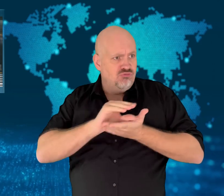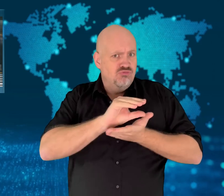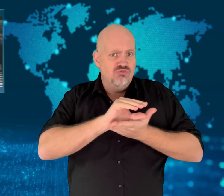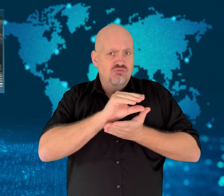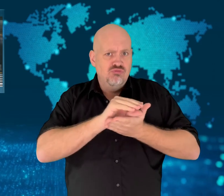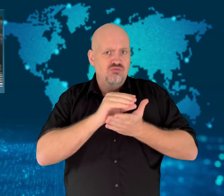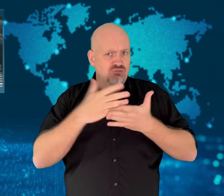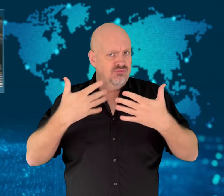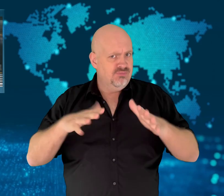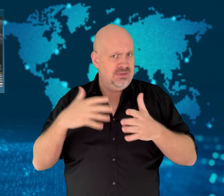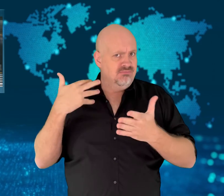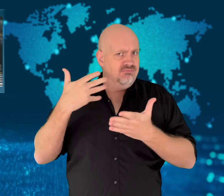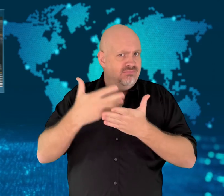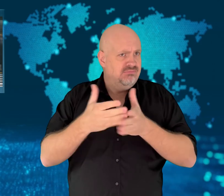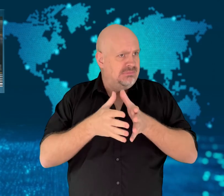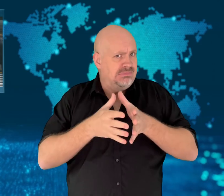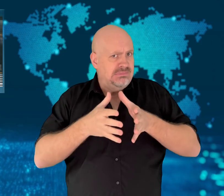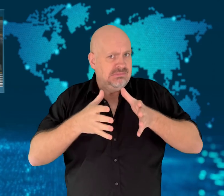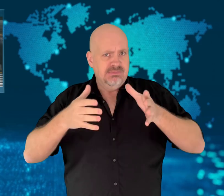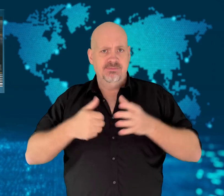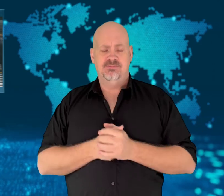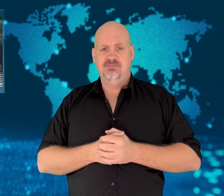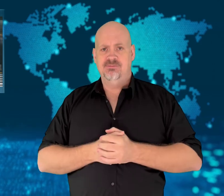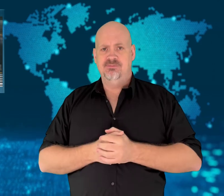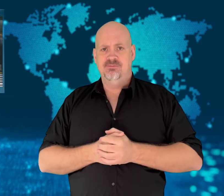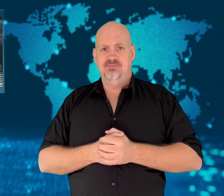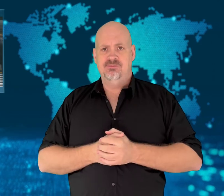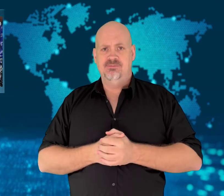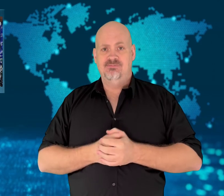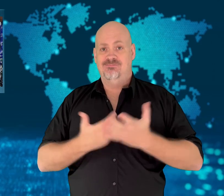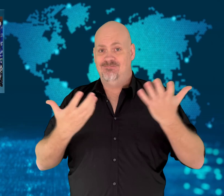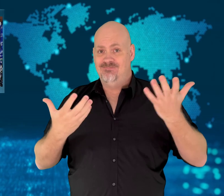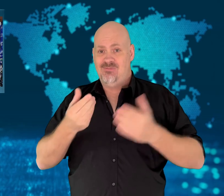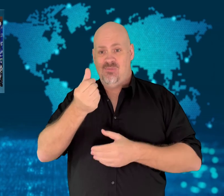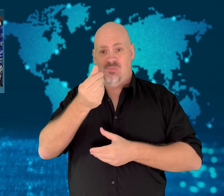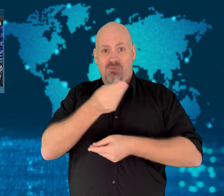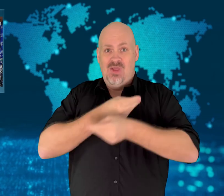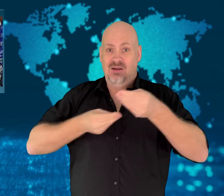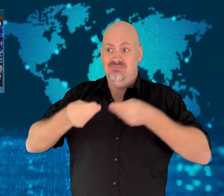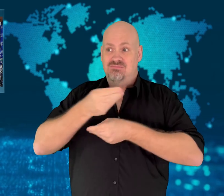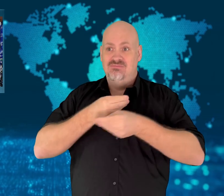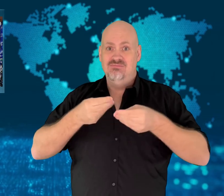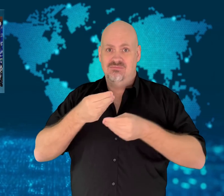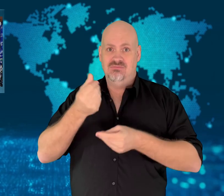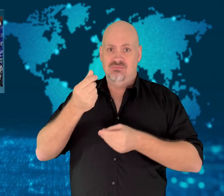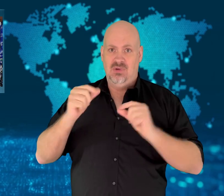A large lump sum is given to parents when a child is born.